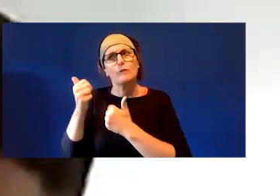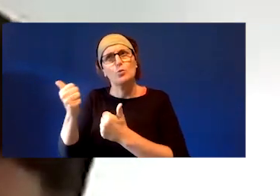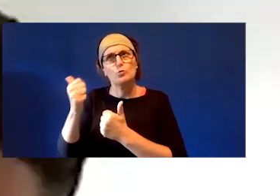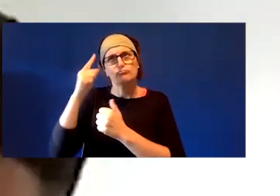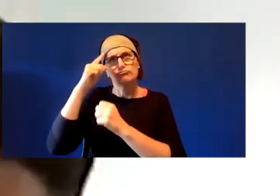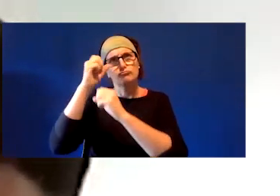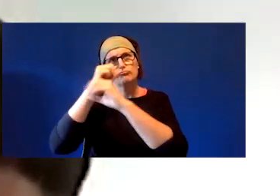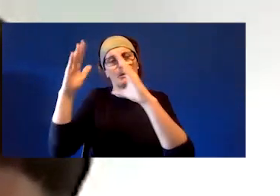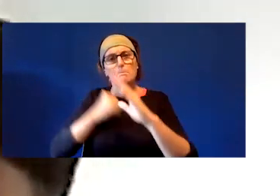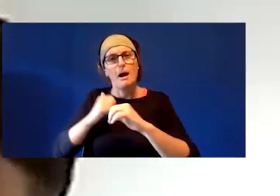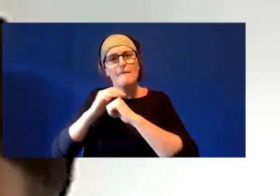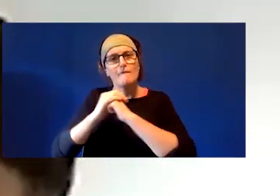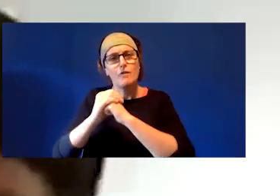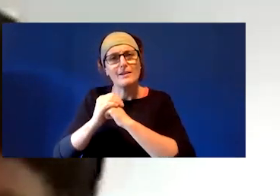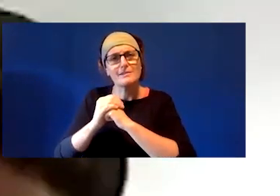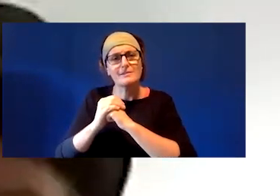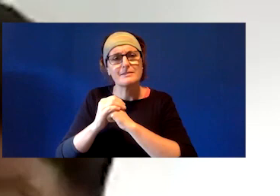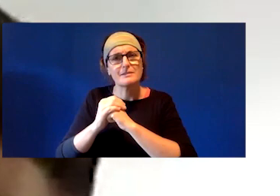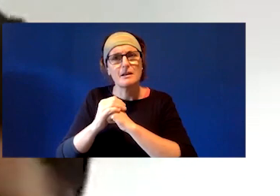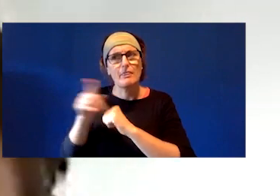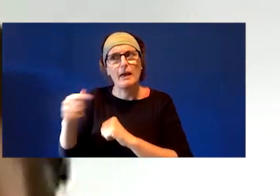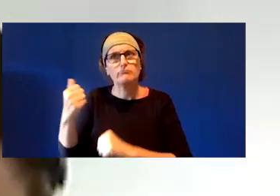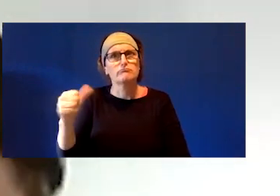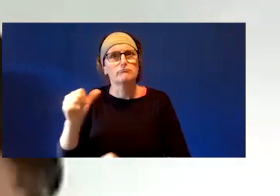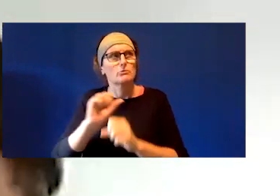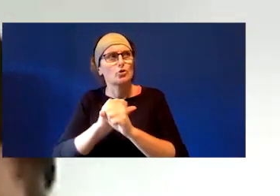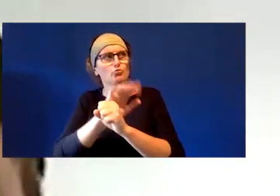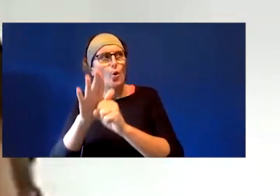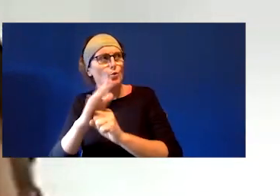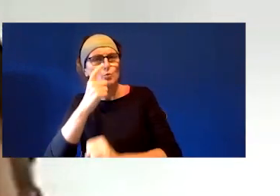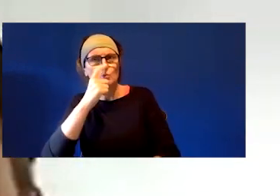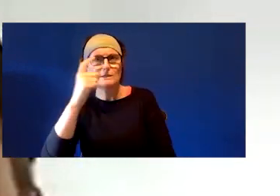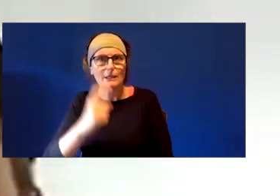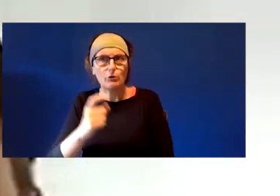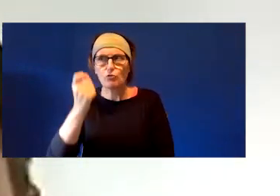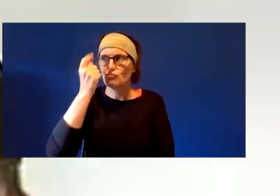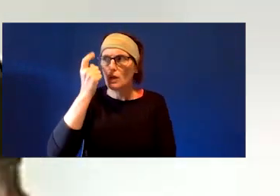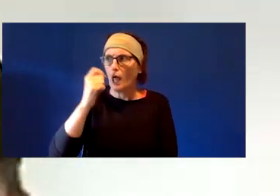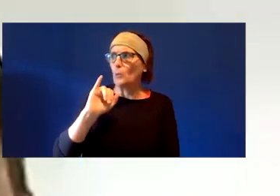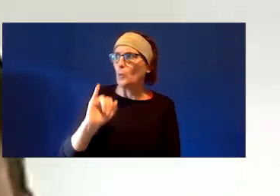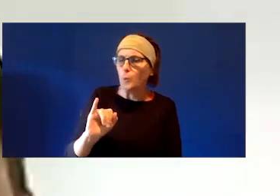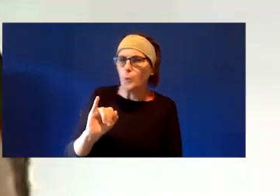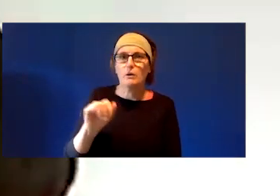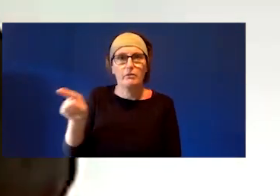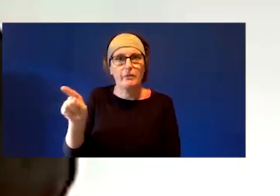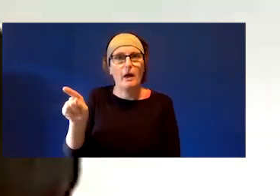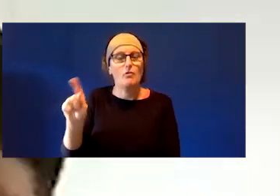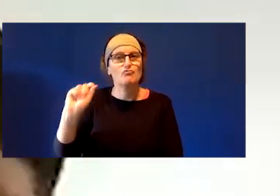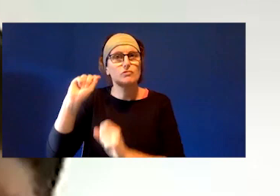start to take this virus seriously and understand some of the forecasts that might be coming around, a lockdown and what an epidemic or